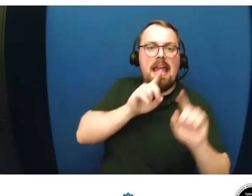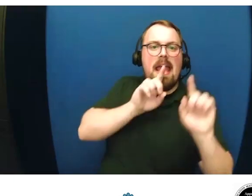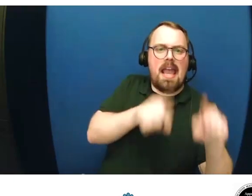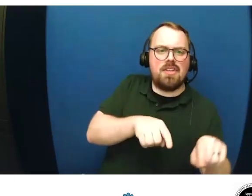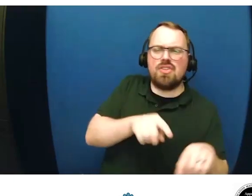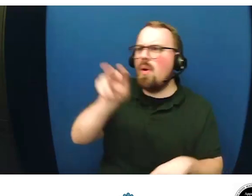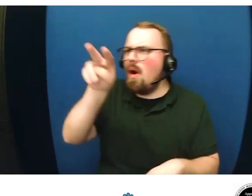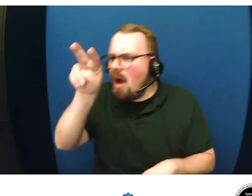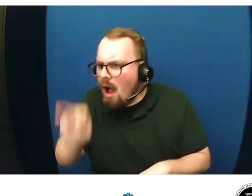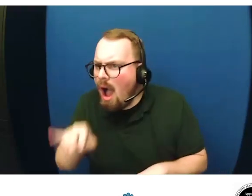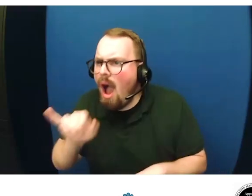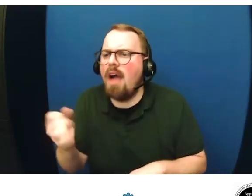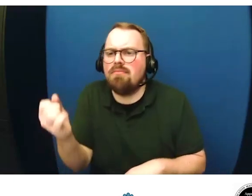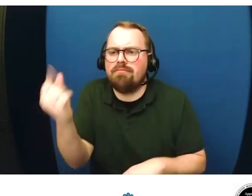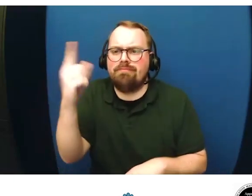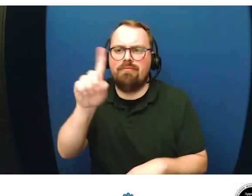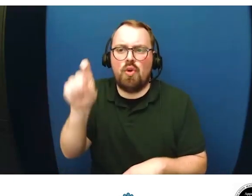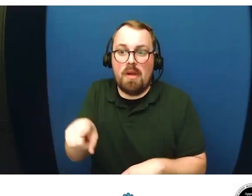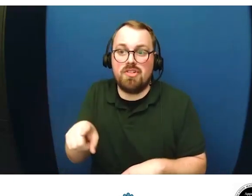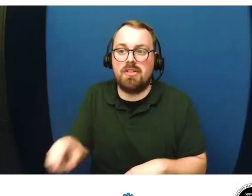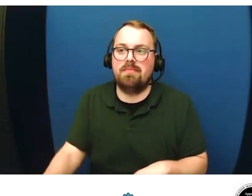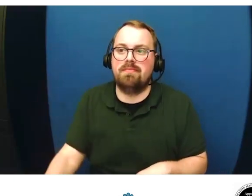comments that come throughout this chat today.